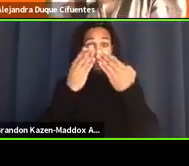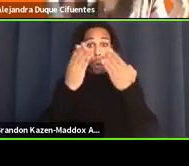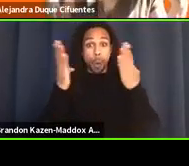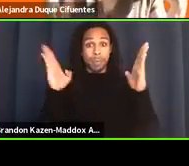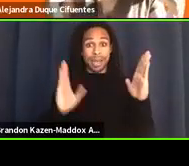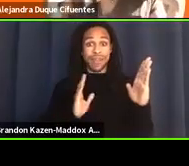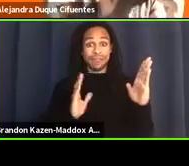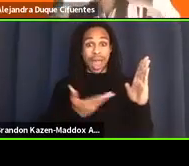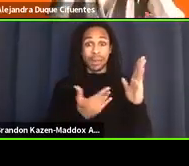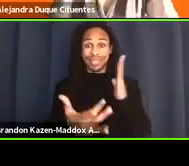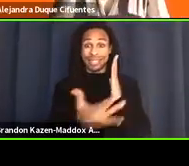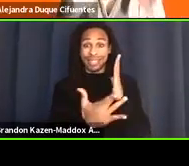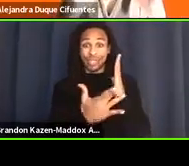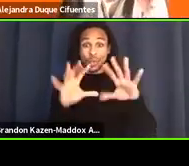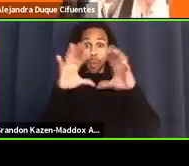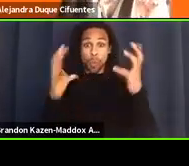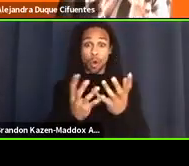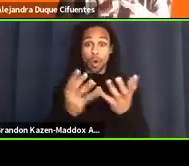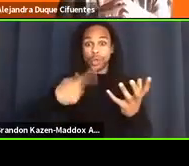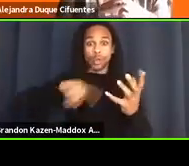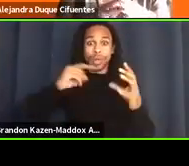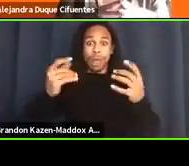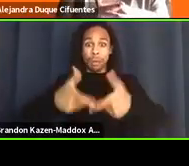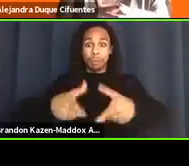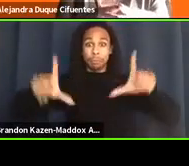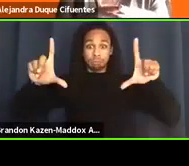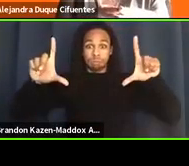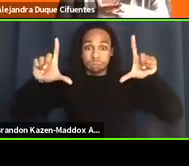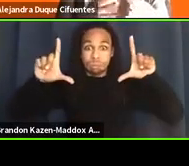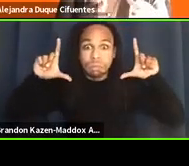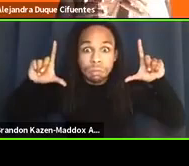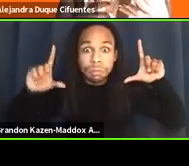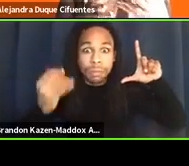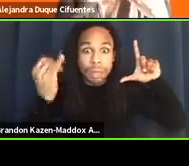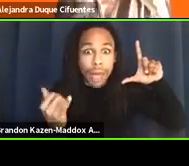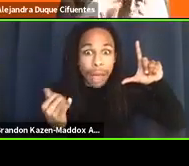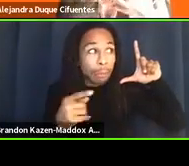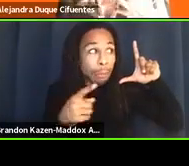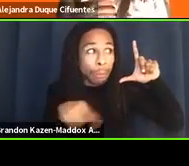is this moment revealing to us what the next level of training